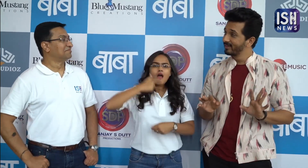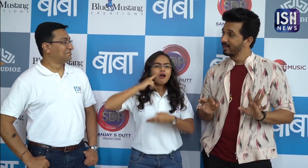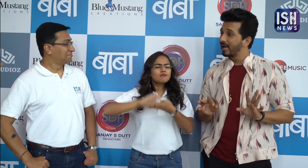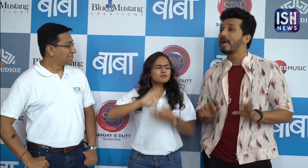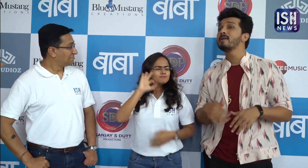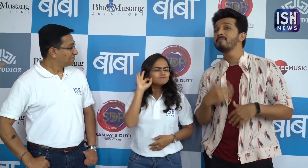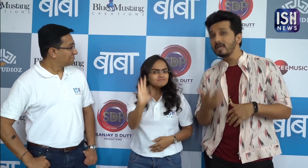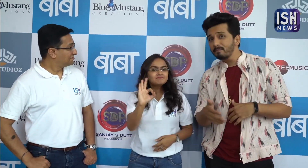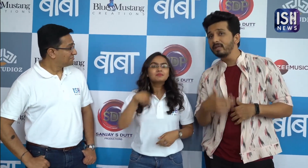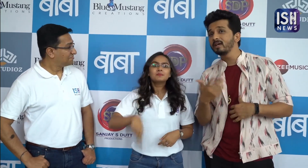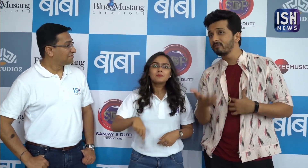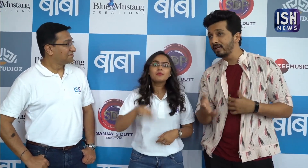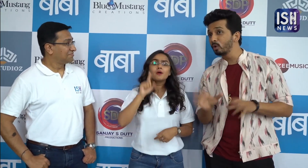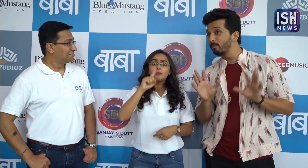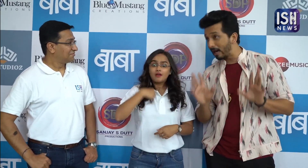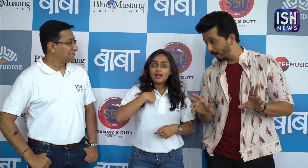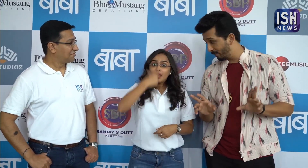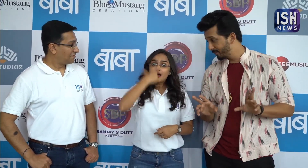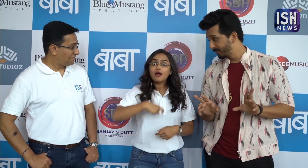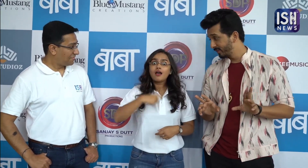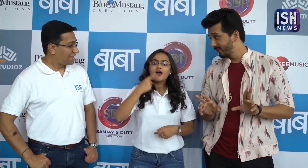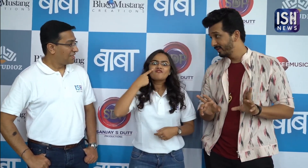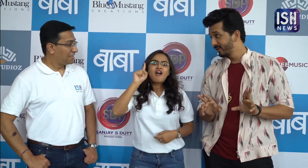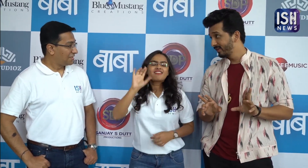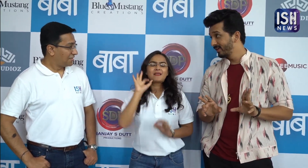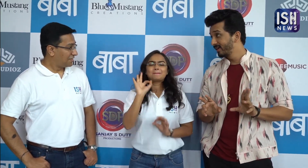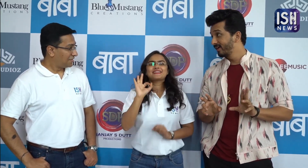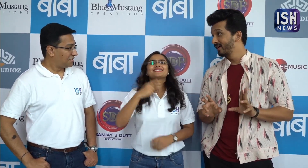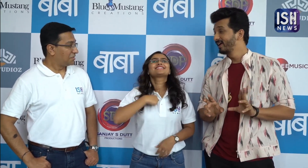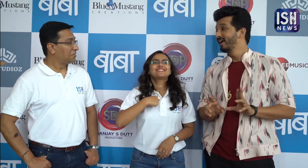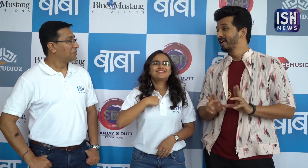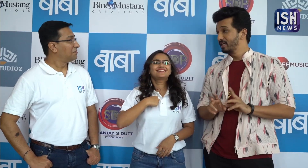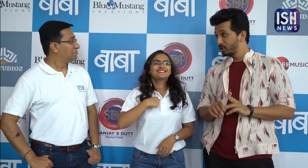I am a good husband and a great father.